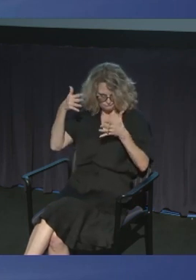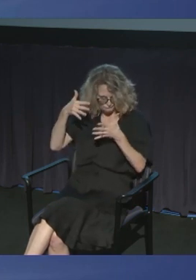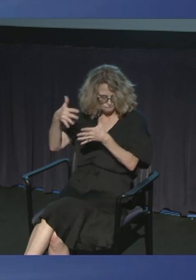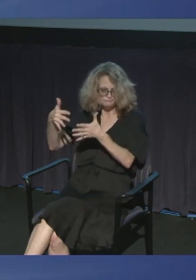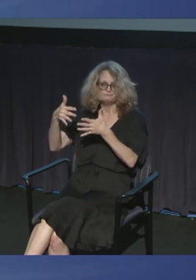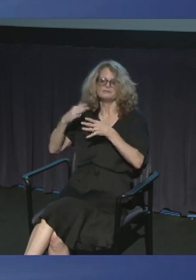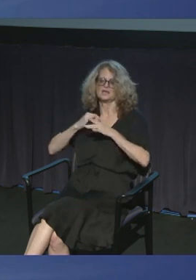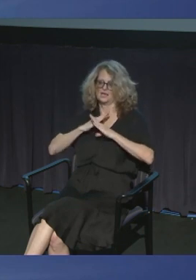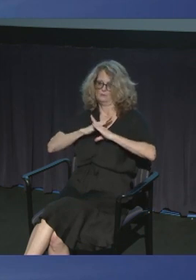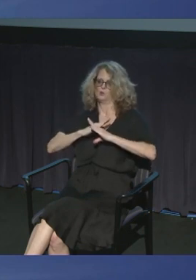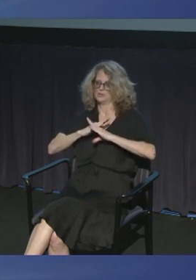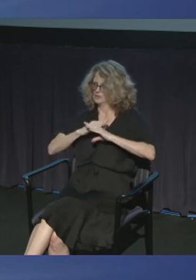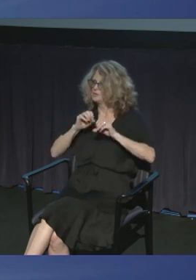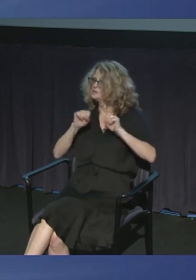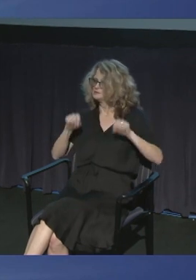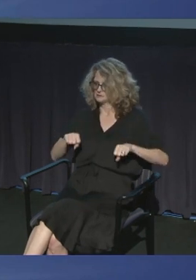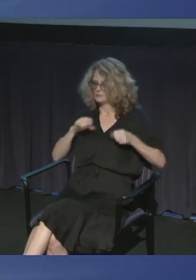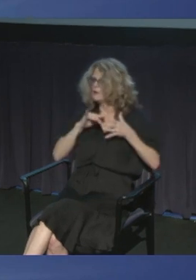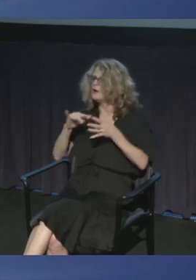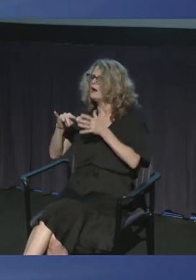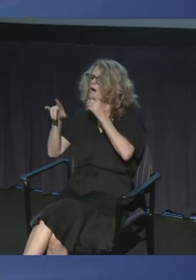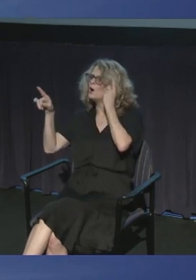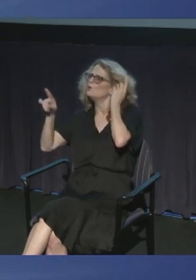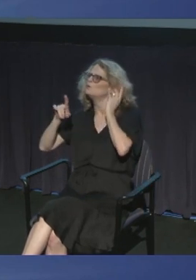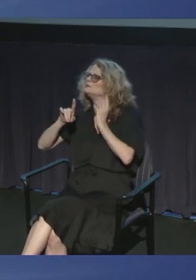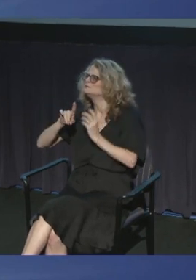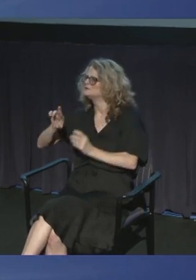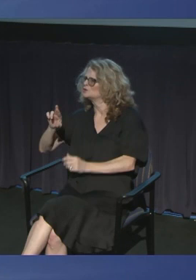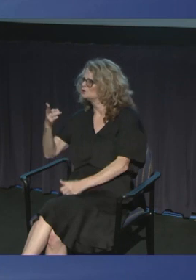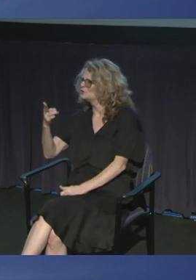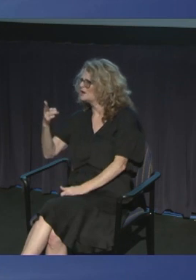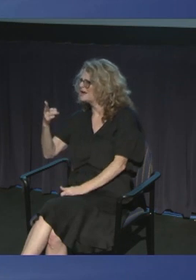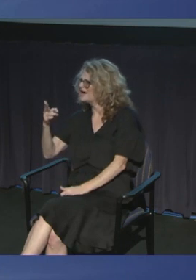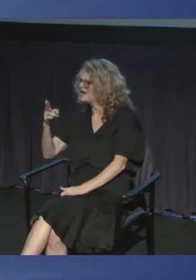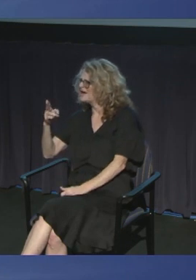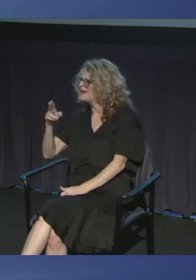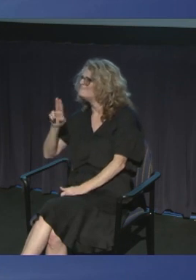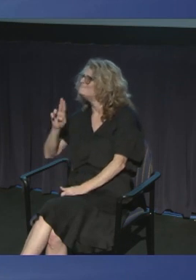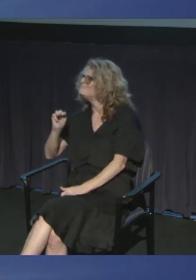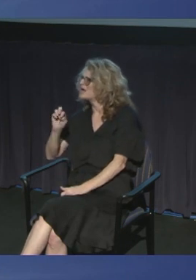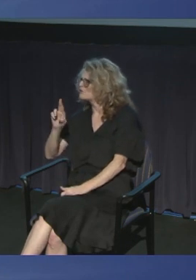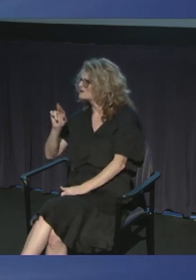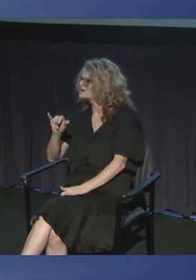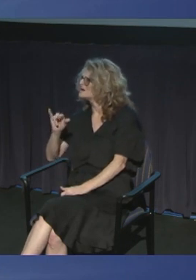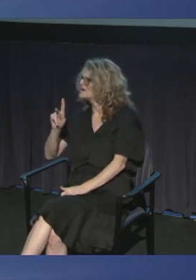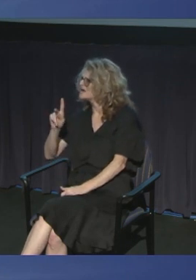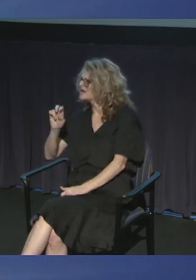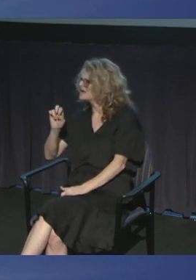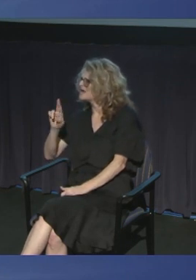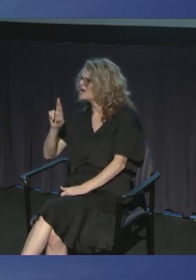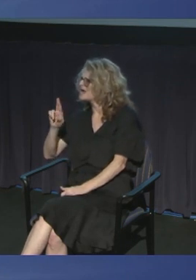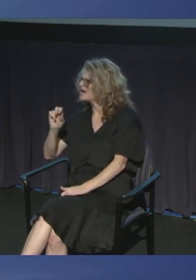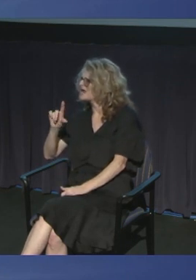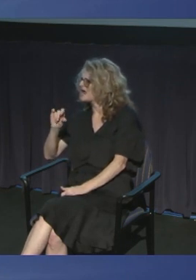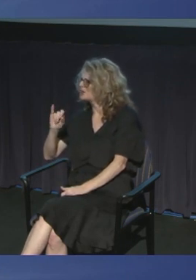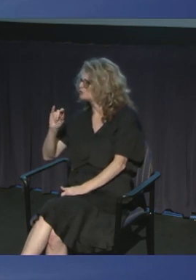SO OUR VENTURE INTO INNATE IMMUNITY WAS COMPLETELY UNEXPECTED; WE WERE INITIALLY INTERESTED WHEN I WAS A POSTDOC IN IMMUNE REGULATION AND THE IMMUNE SYSTEM. MARY CARRINGTON WHO IS HERE, I THINK WERE A YEAR APART IN OUR